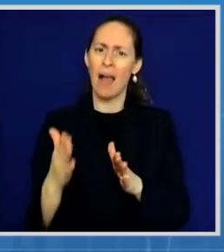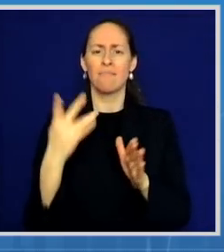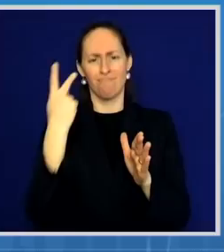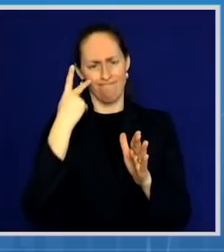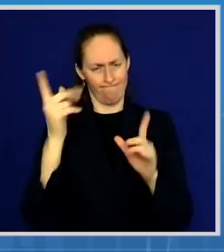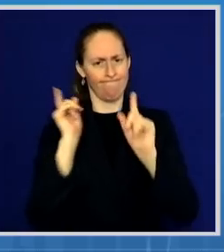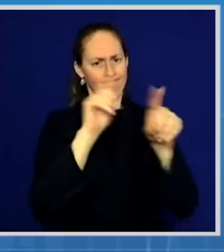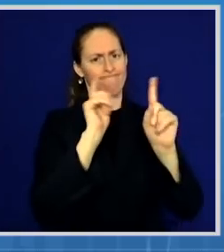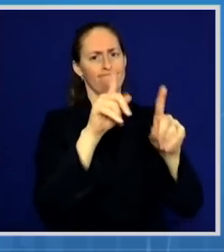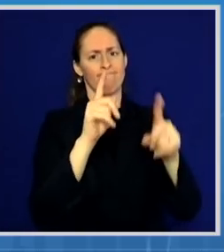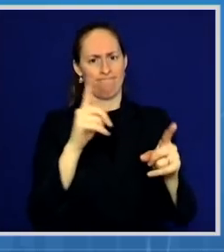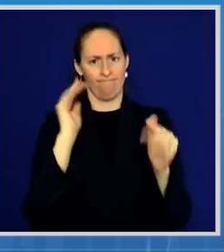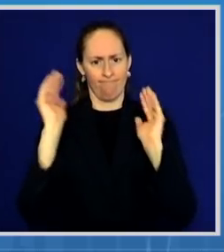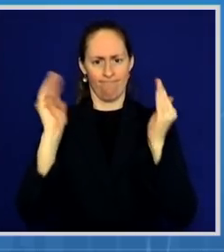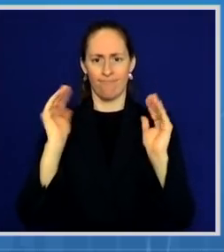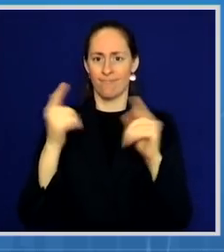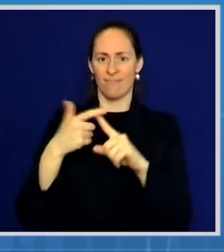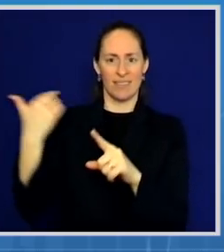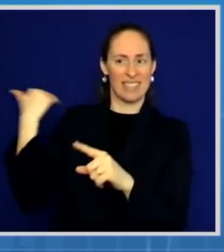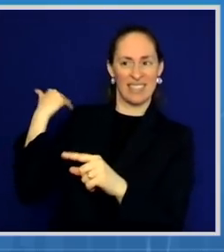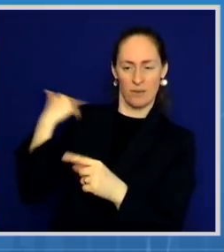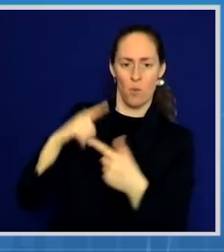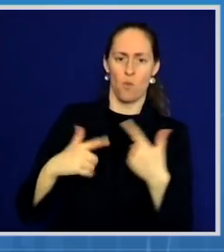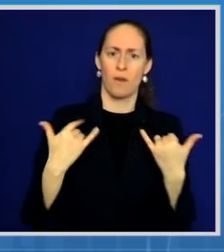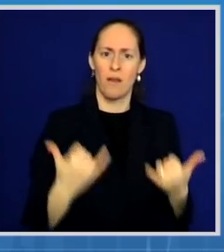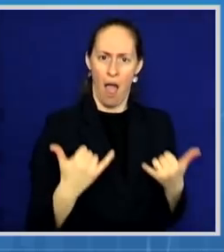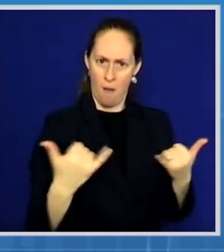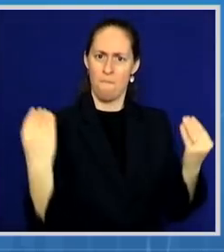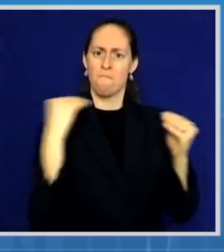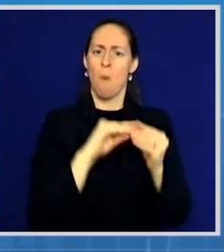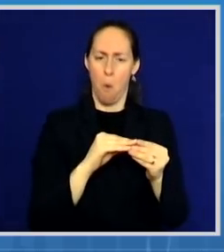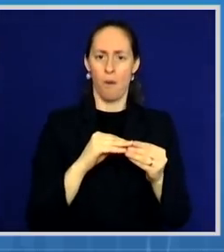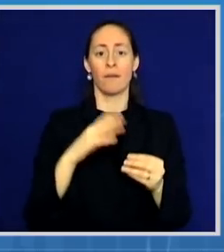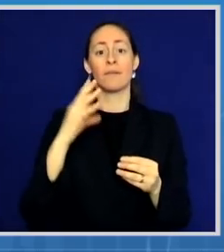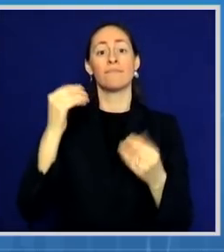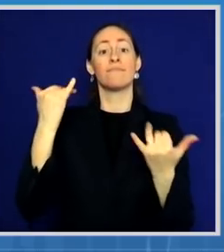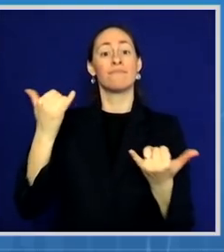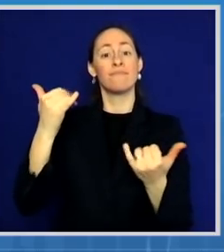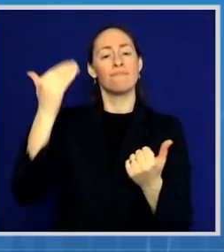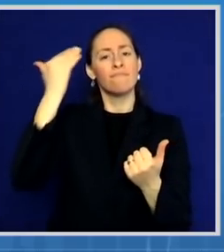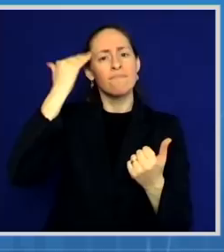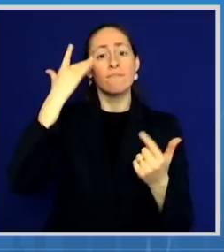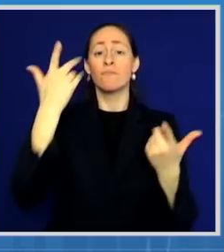Second, we know, not only from the data, but from conversations with community members and leaders,